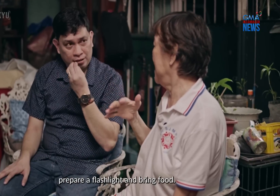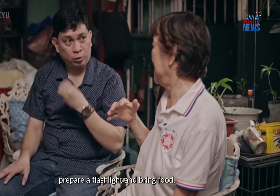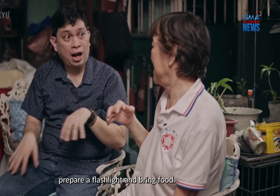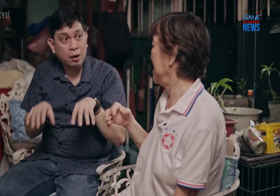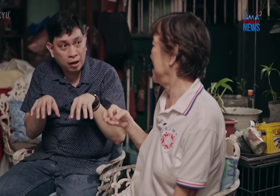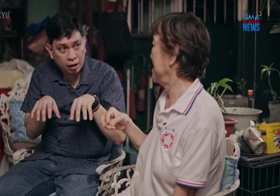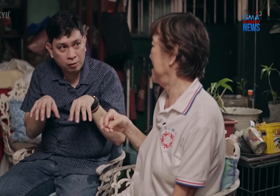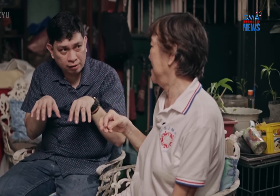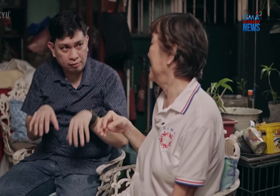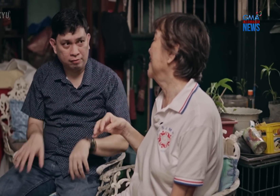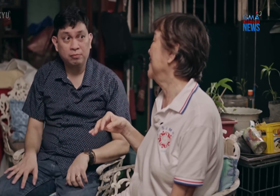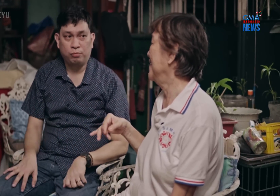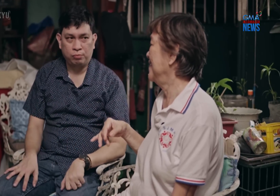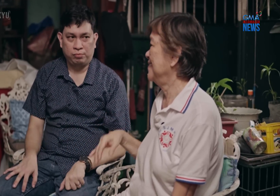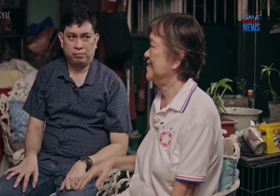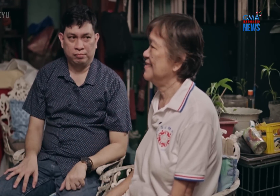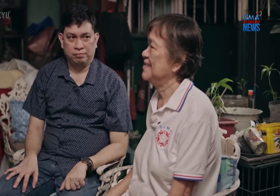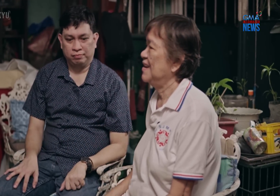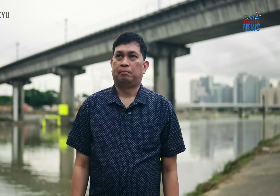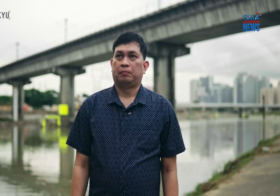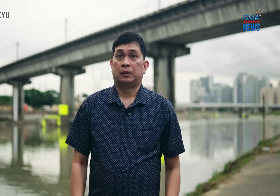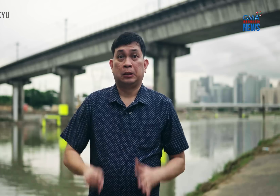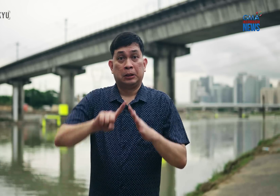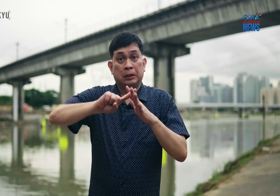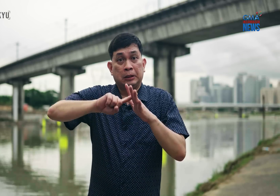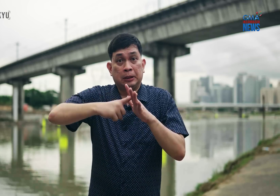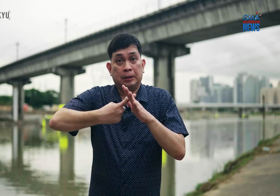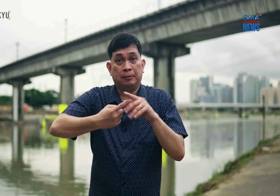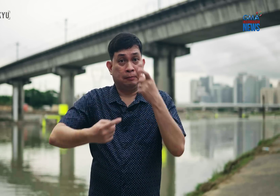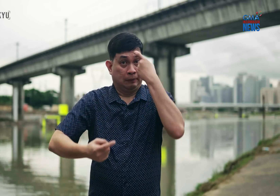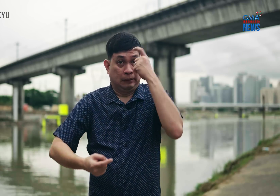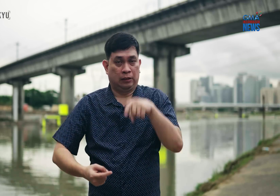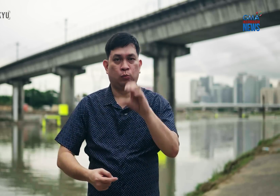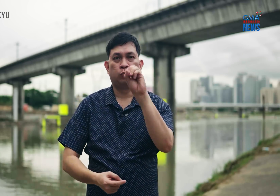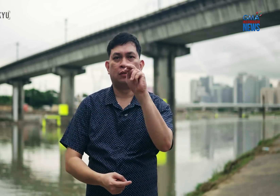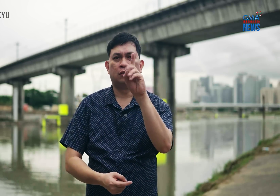We need to pack,